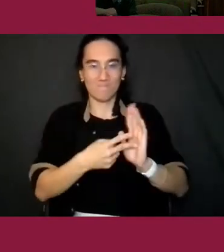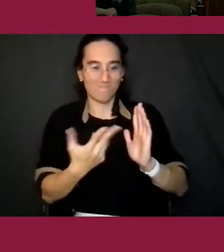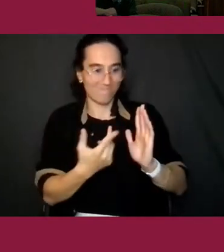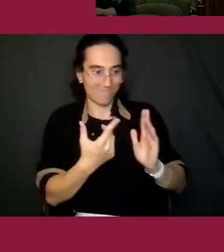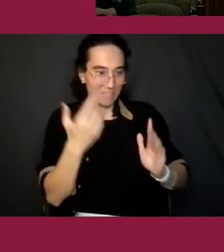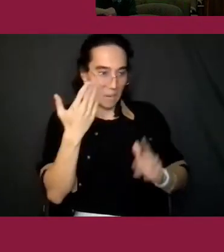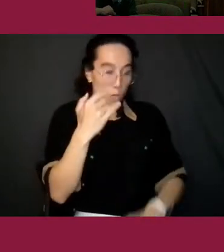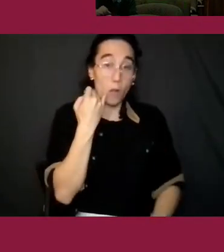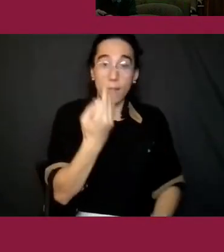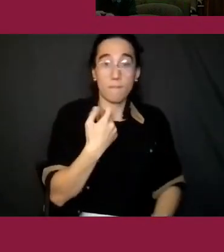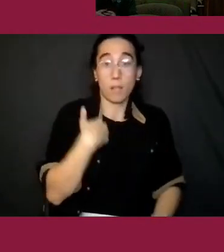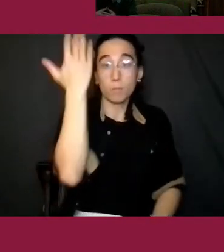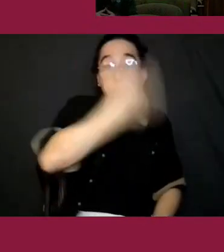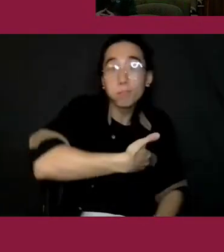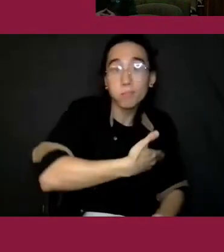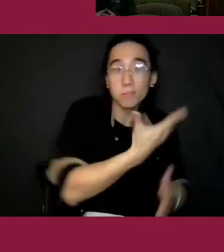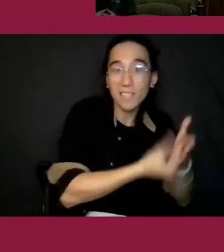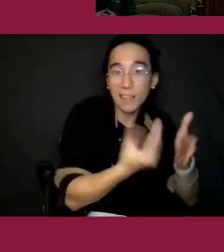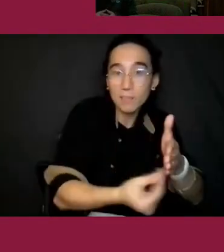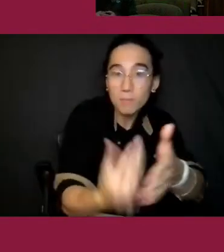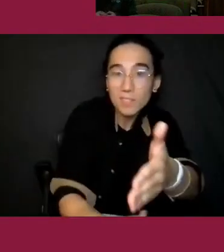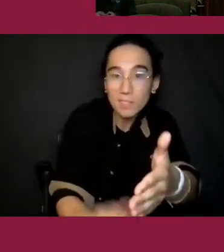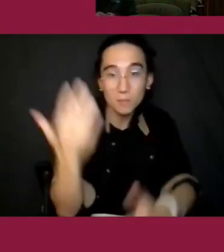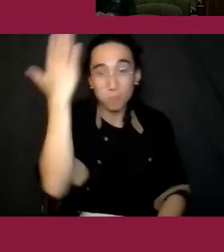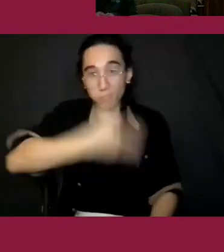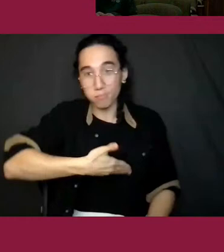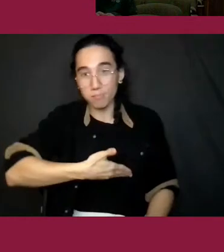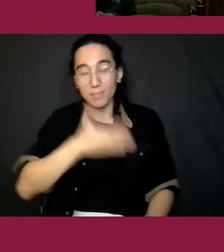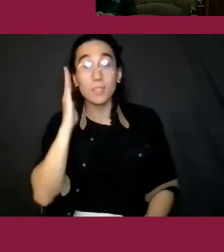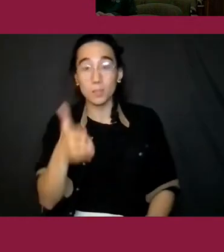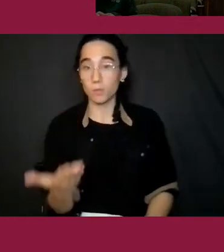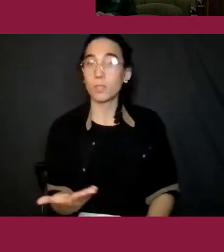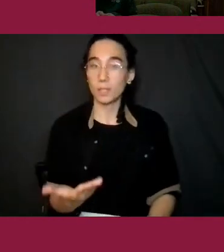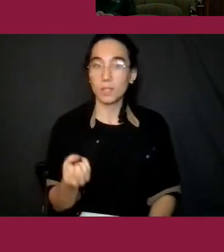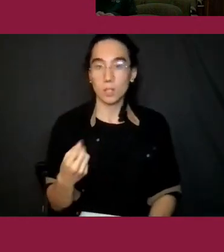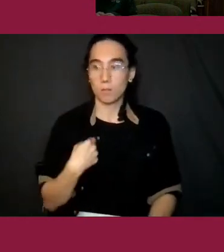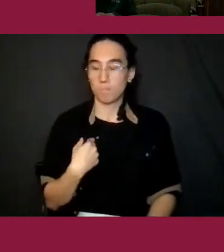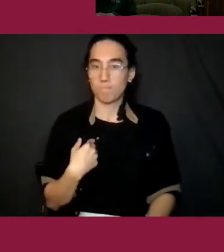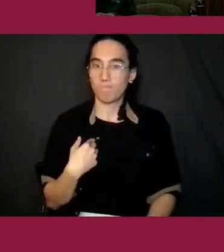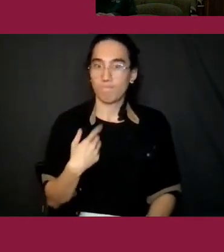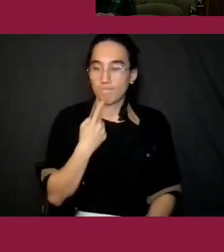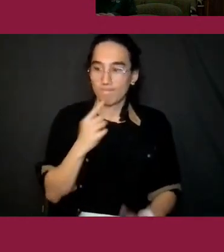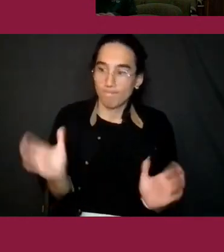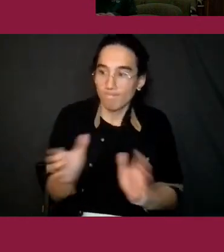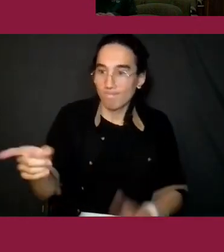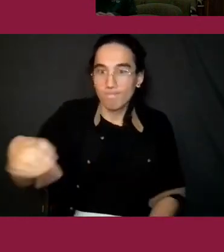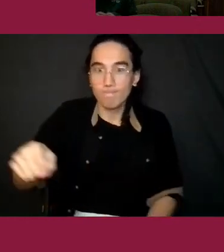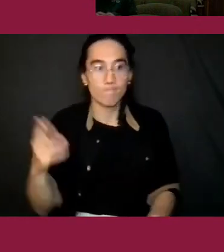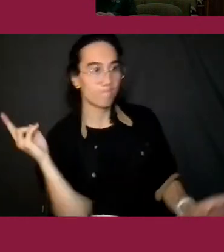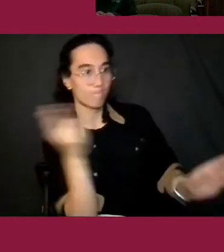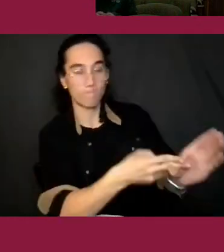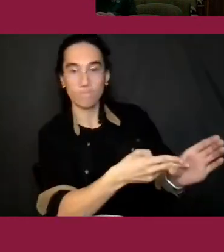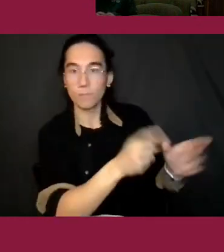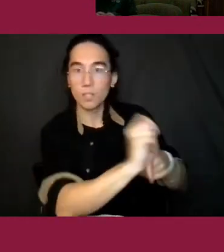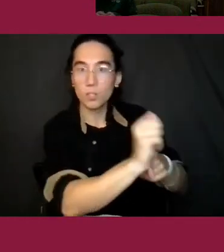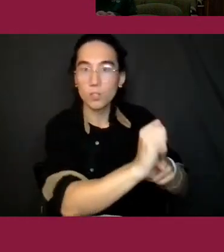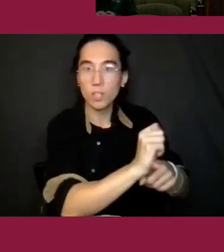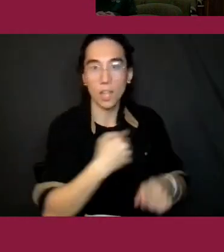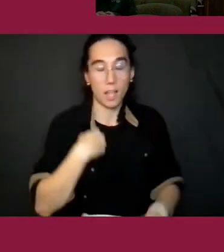so I would implore all of you to look into the training. Thank you, because I think that there's been a